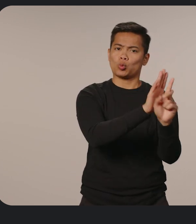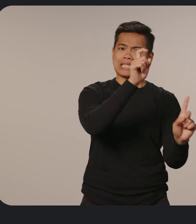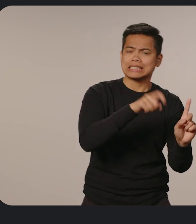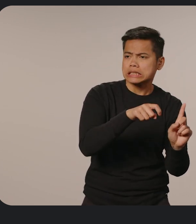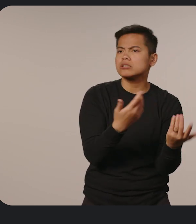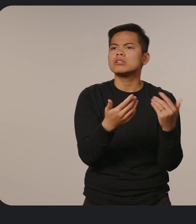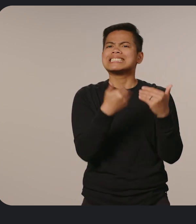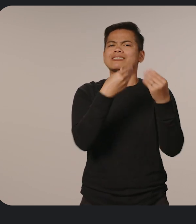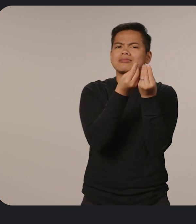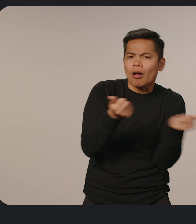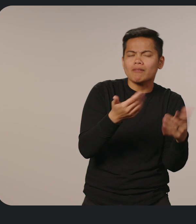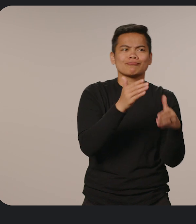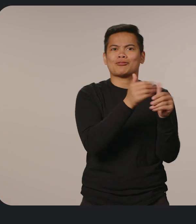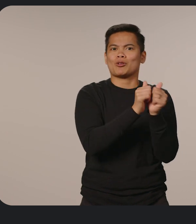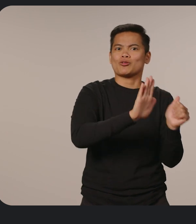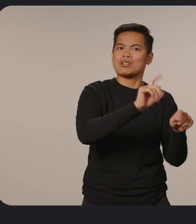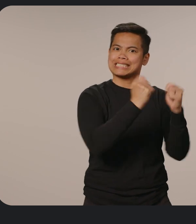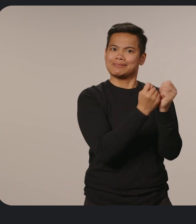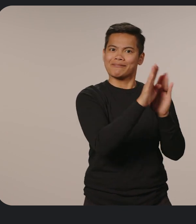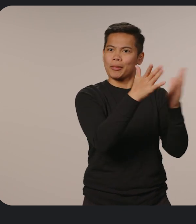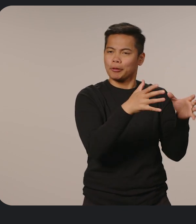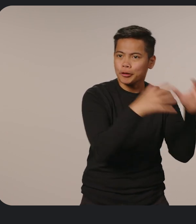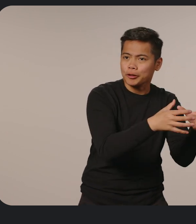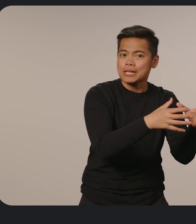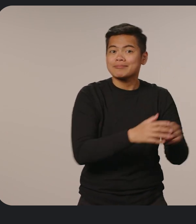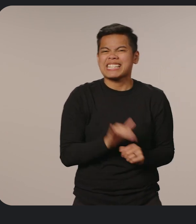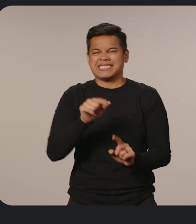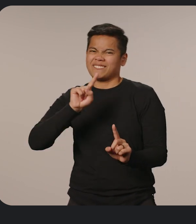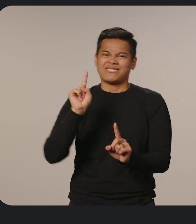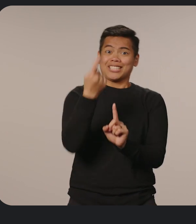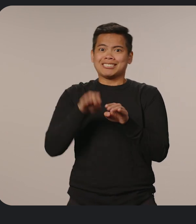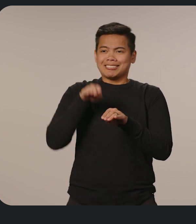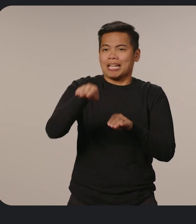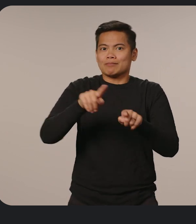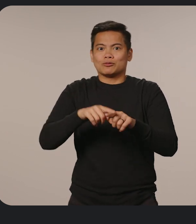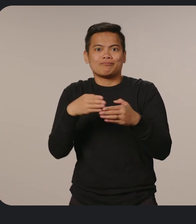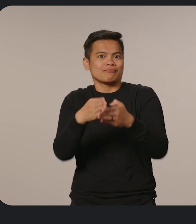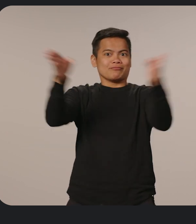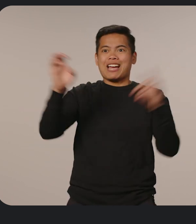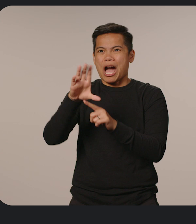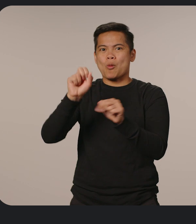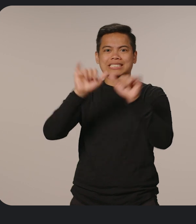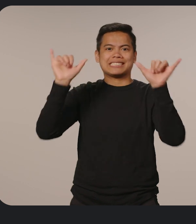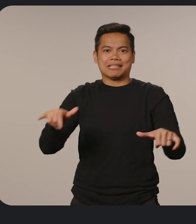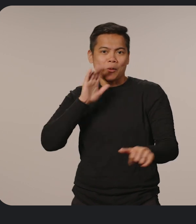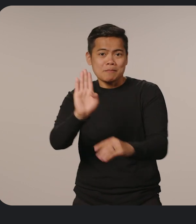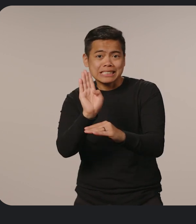common problems and easily share them with your fellow developers this is the first step toward building an open